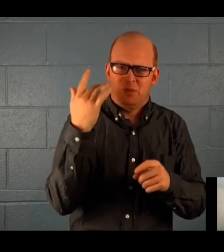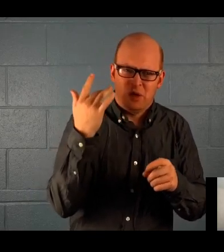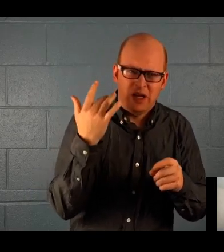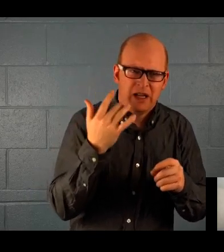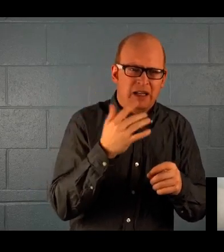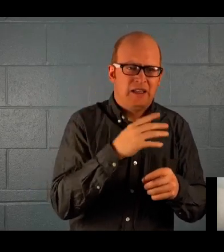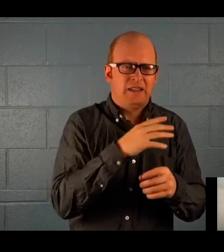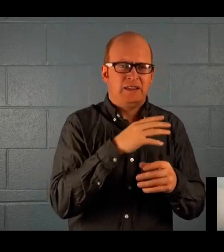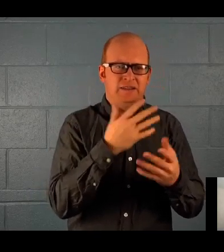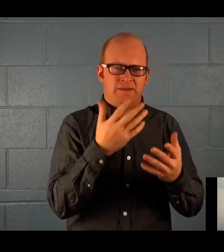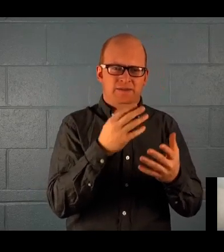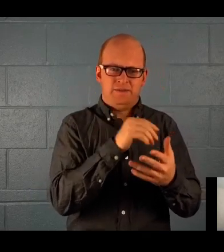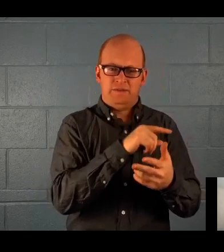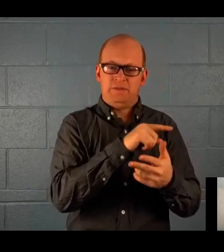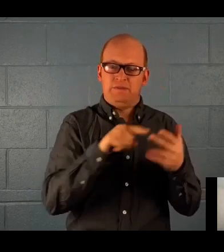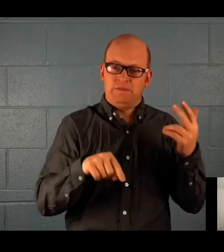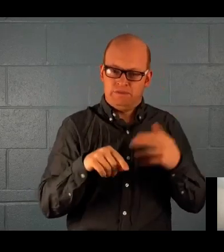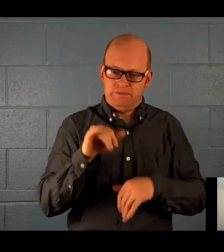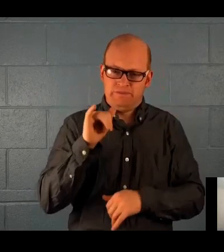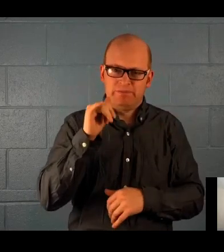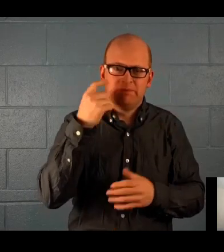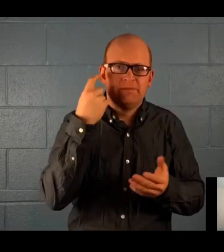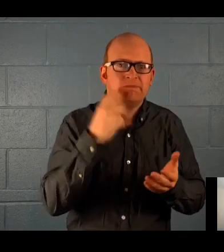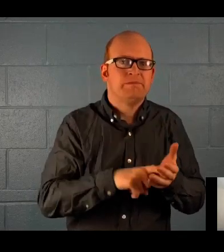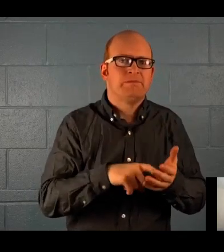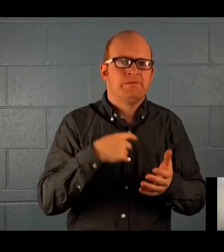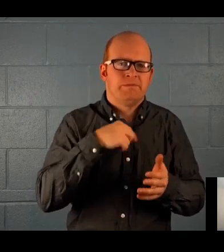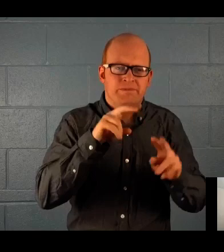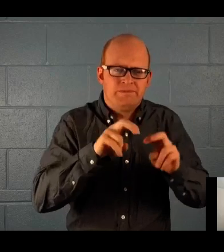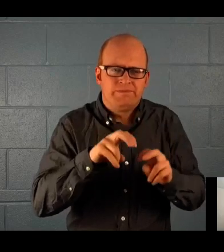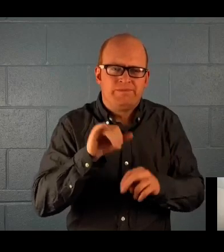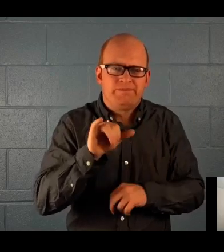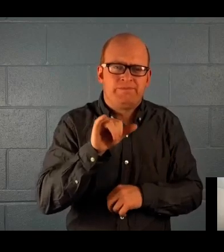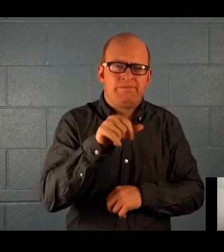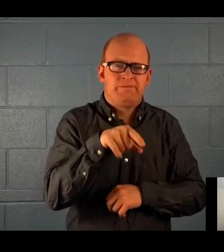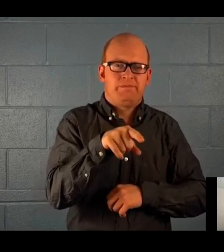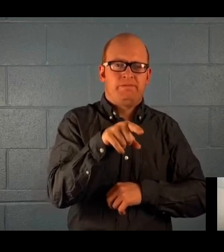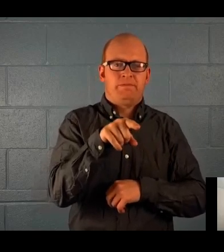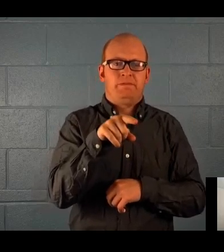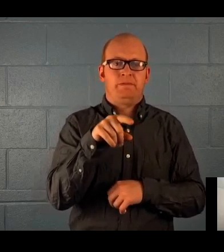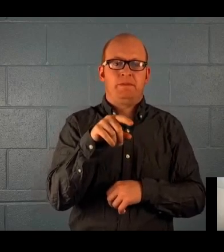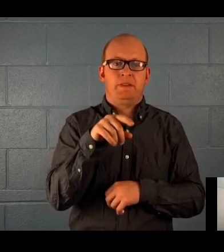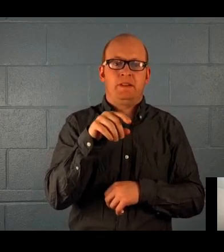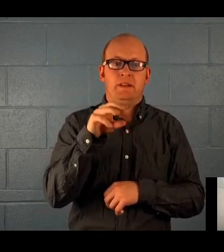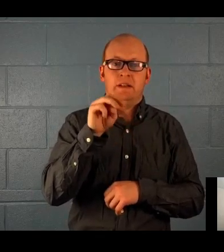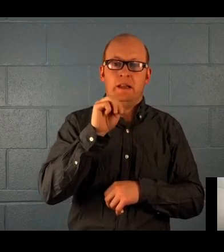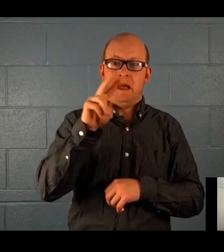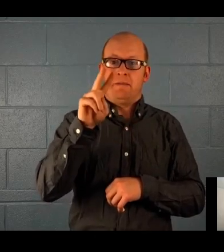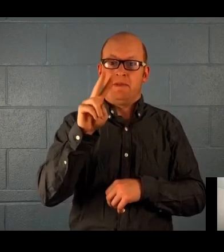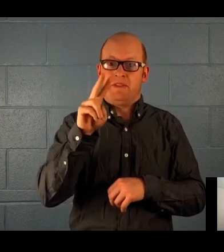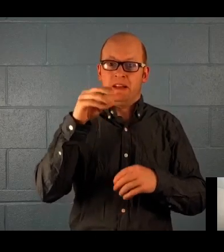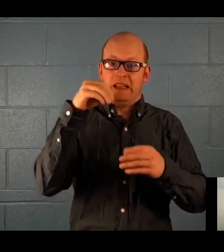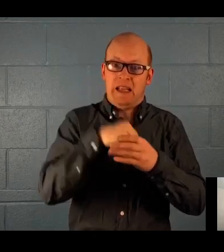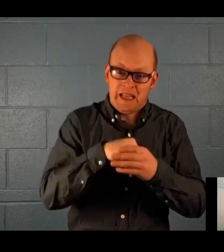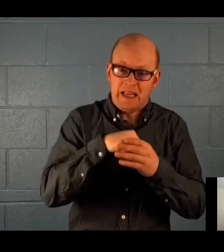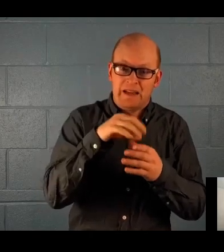Well interestingly, whether or not myosin VIIA is actually expressed in mouse photoreceptors, remains controversial.